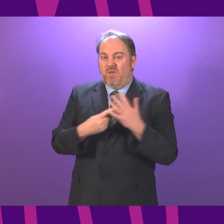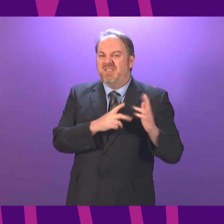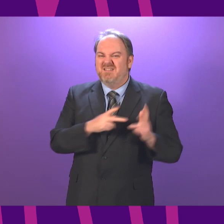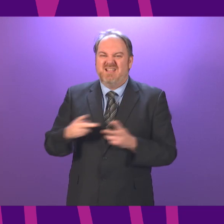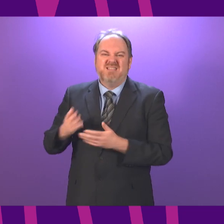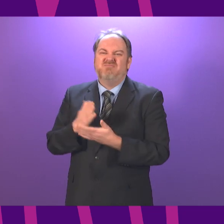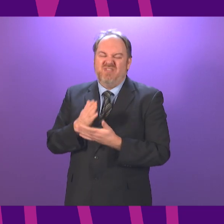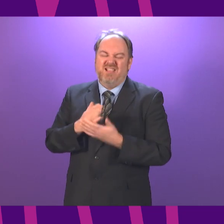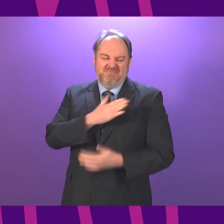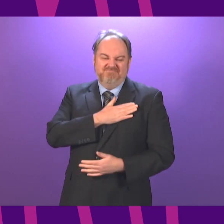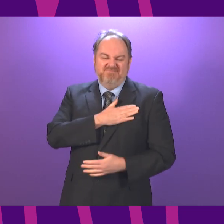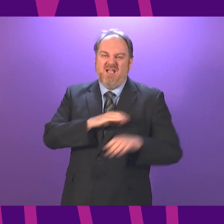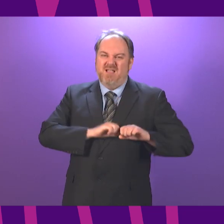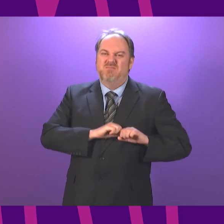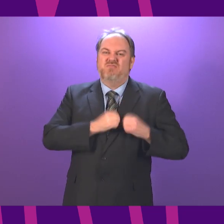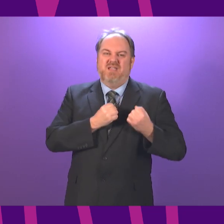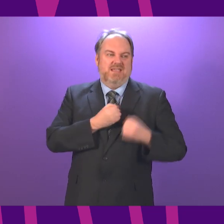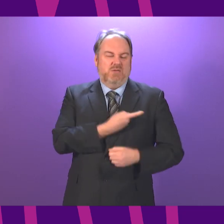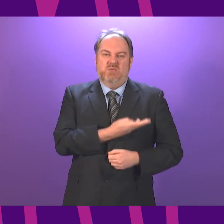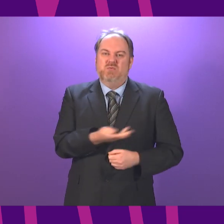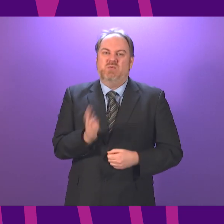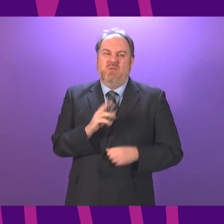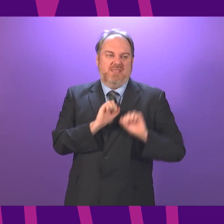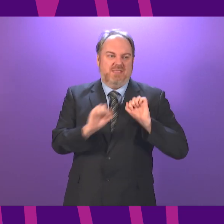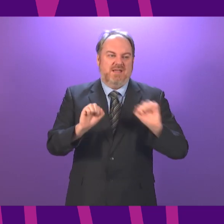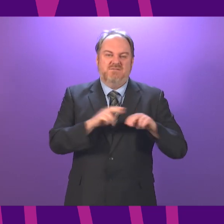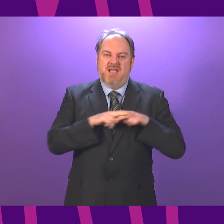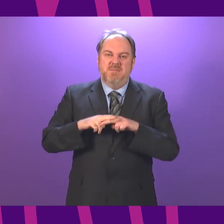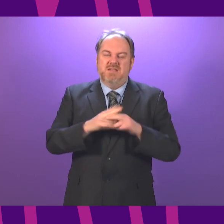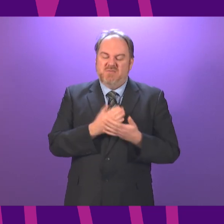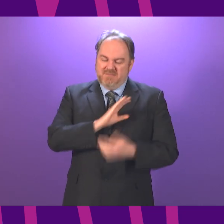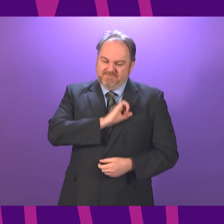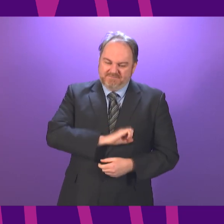of heartbreak for loved ones, and I send my condolences to everybody who is grieving.